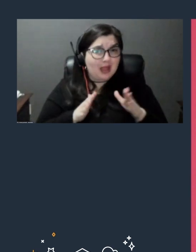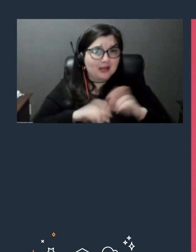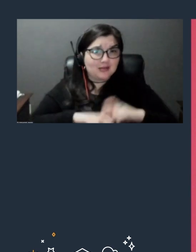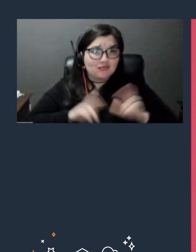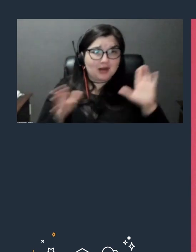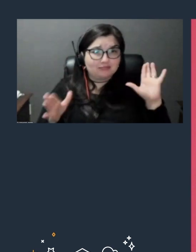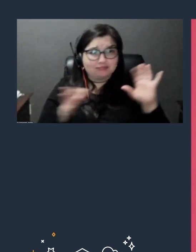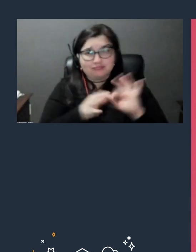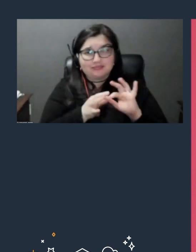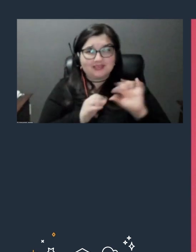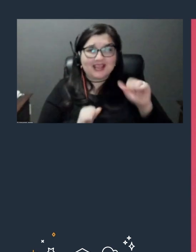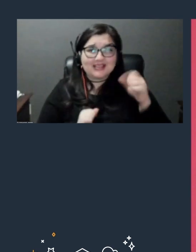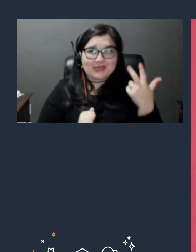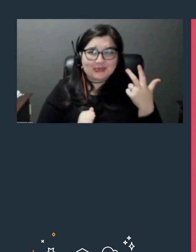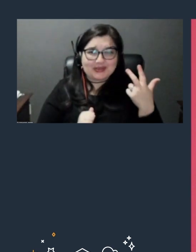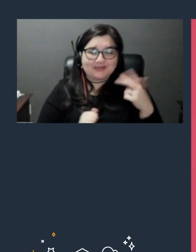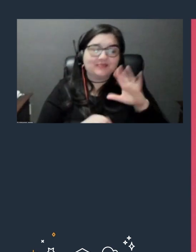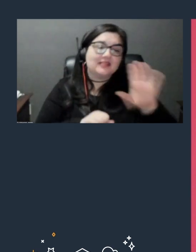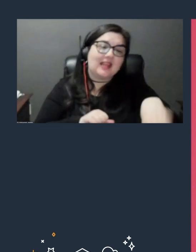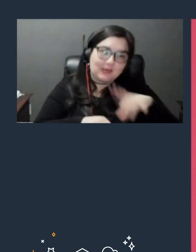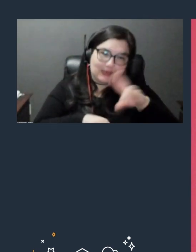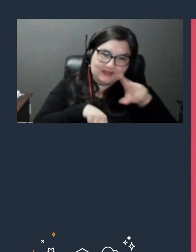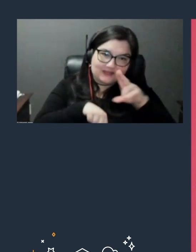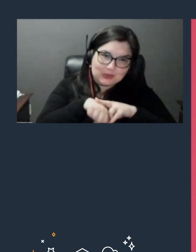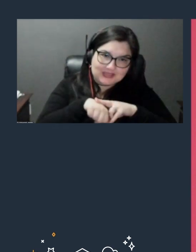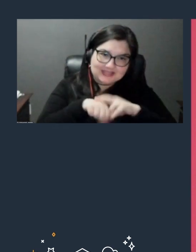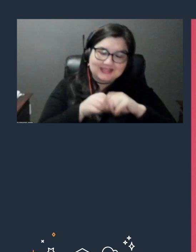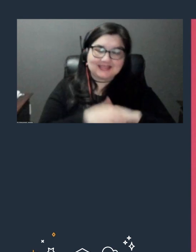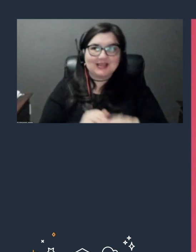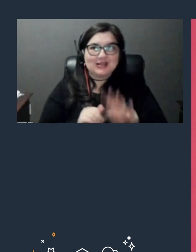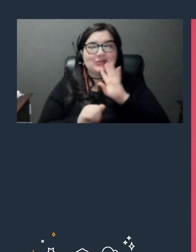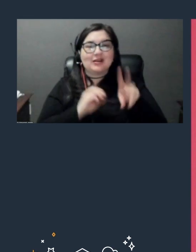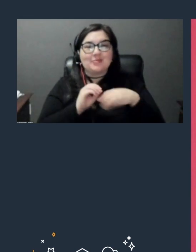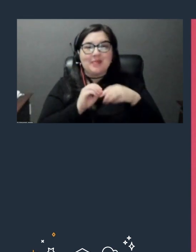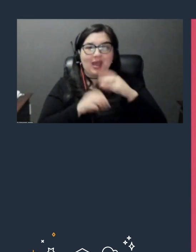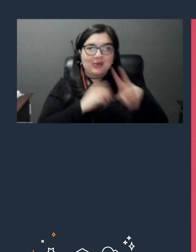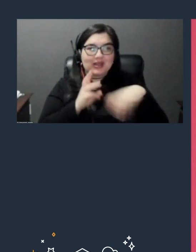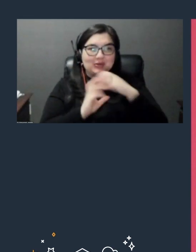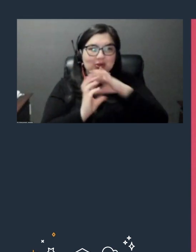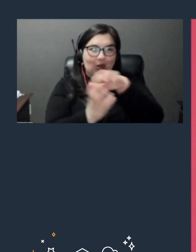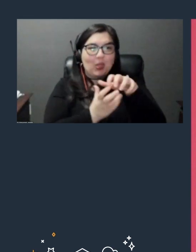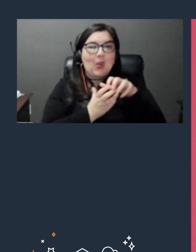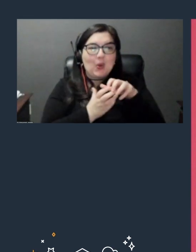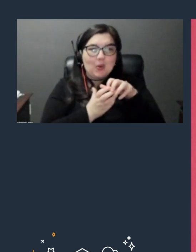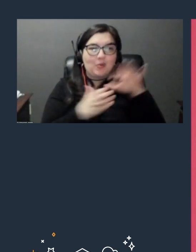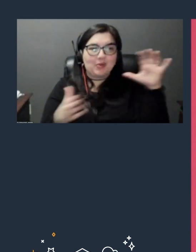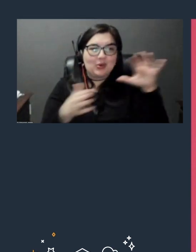Now, of course, we're talking about global reach, we're talking about Pi Day here, Steve, and pie's here, Steve,